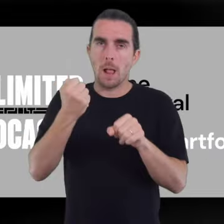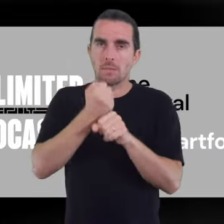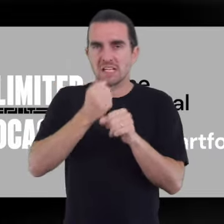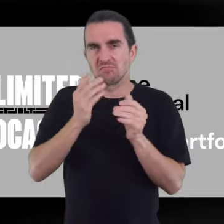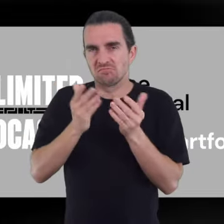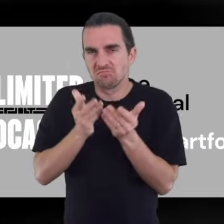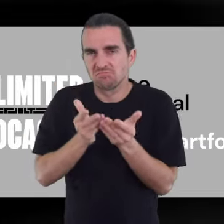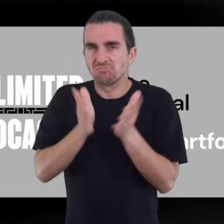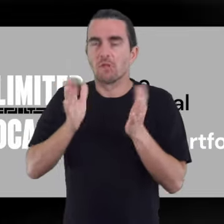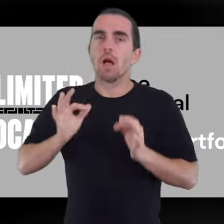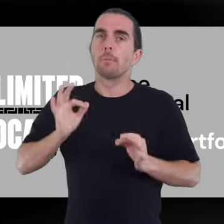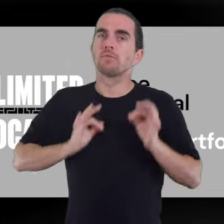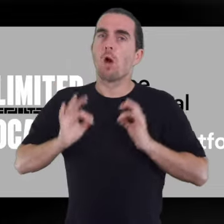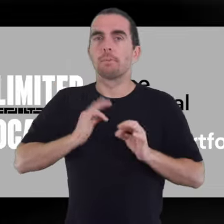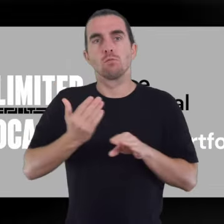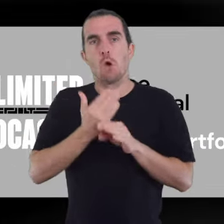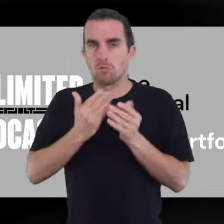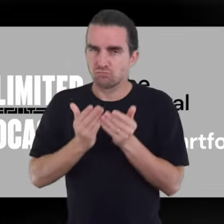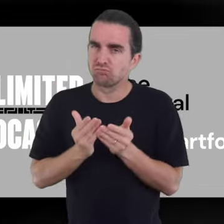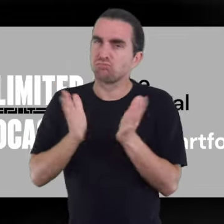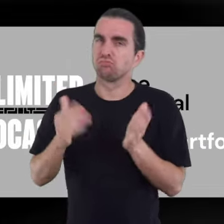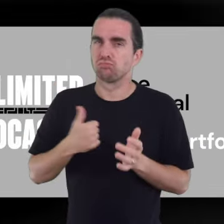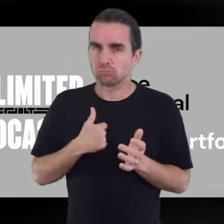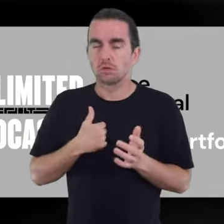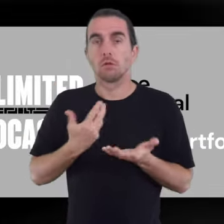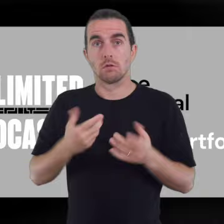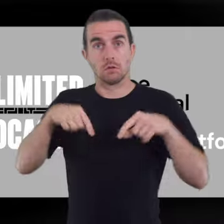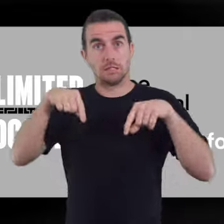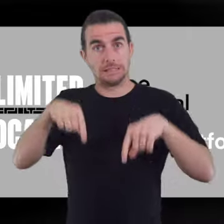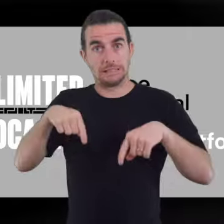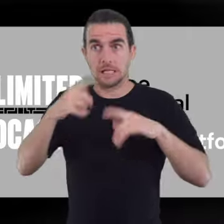that I make interdisciplinary performance work.